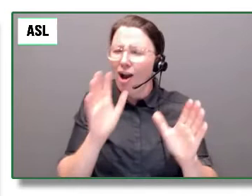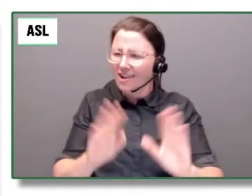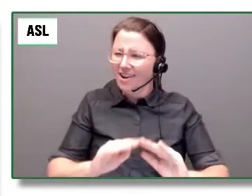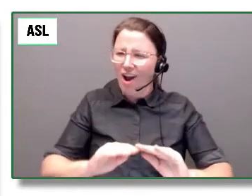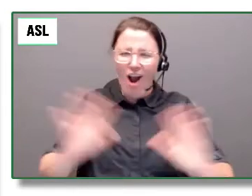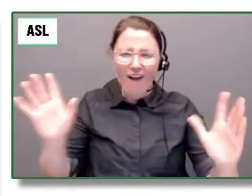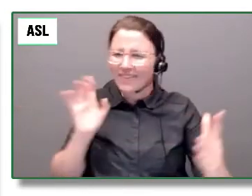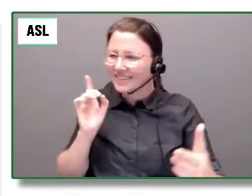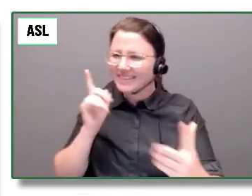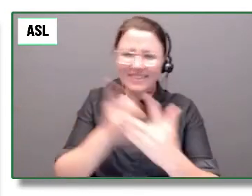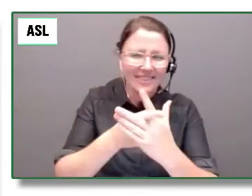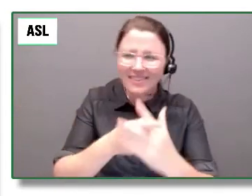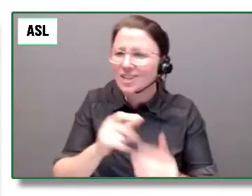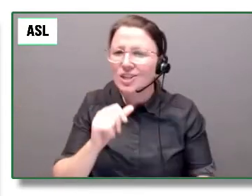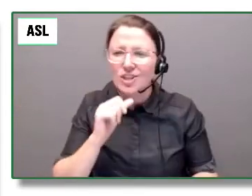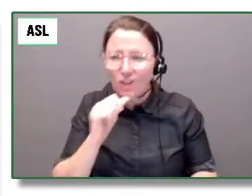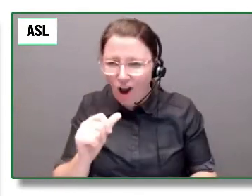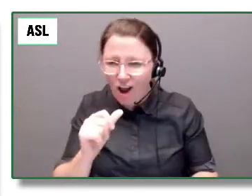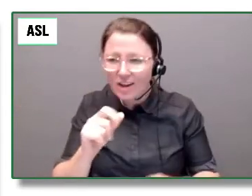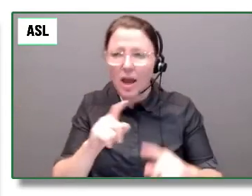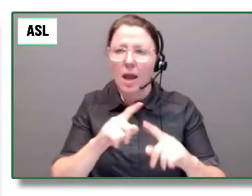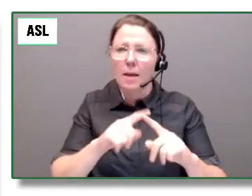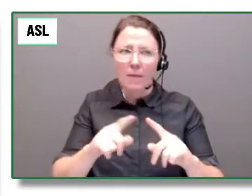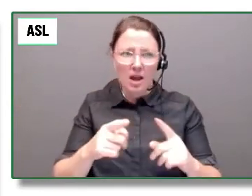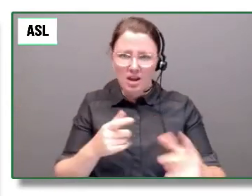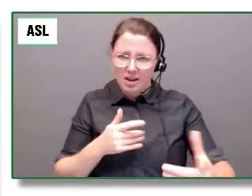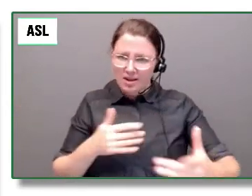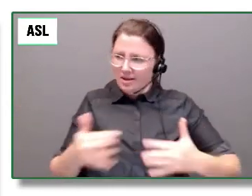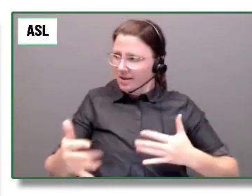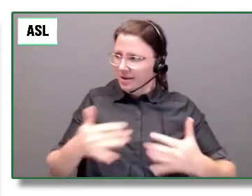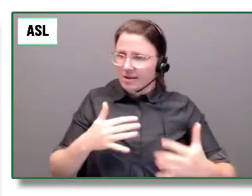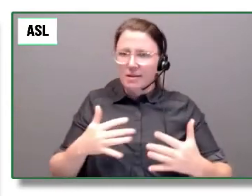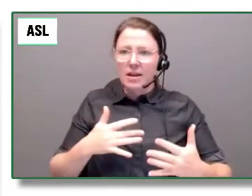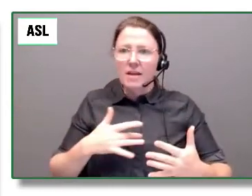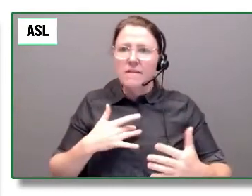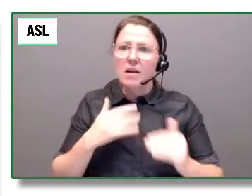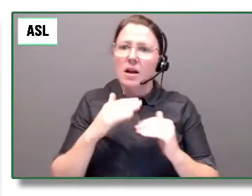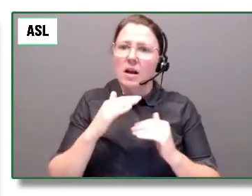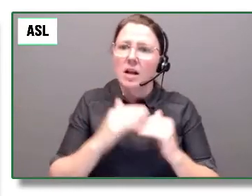that you're comfortable here, that you can relax, that you can drop your anxiety